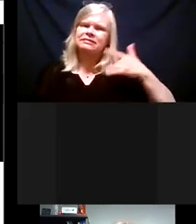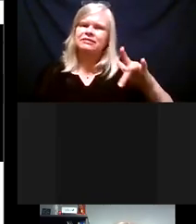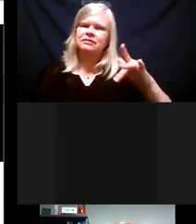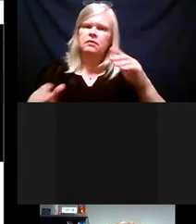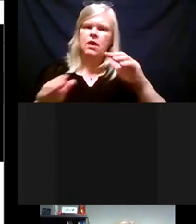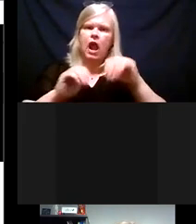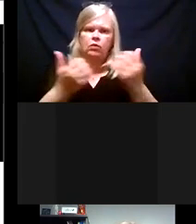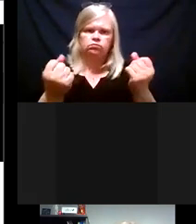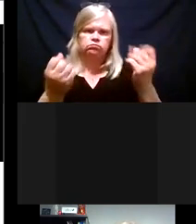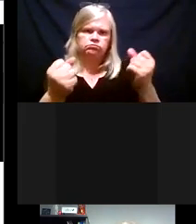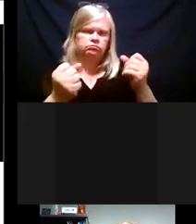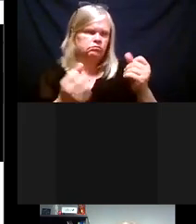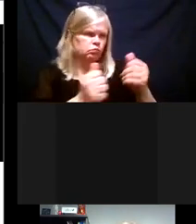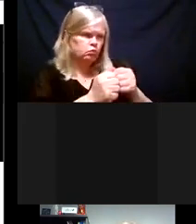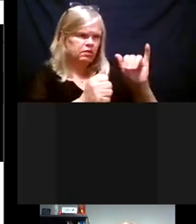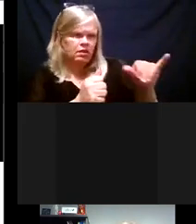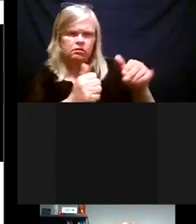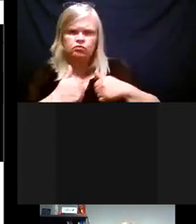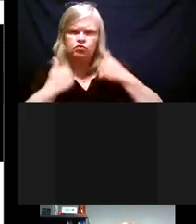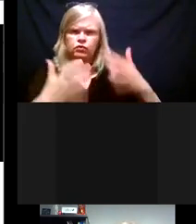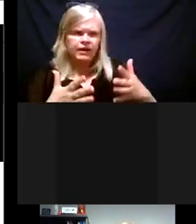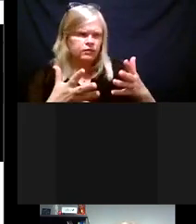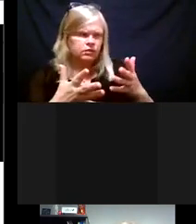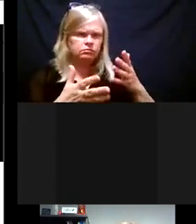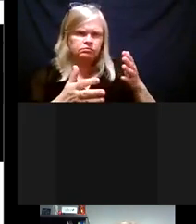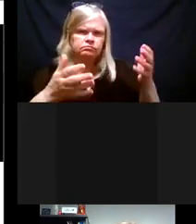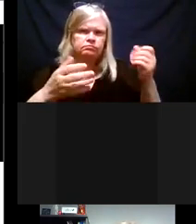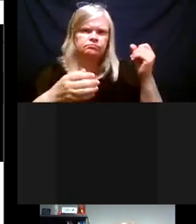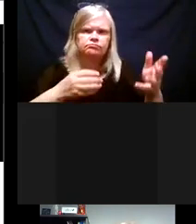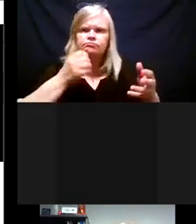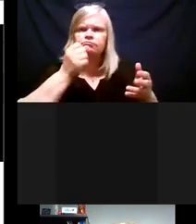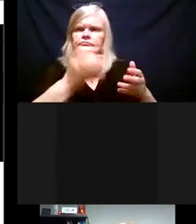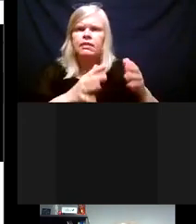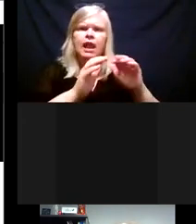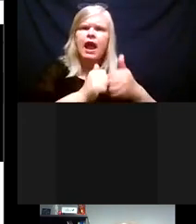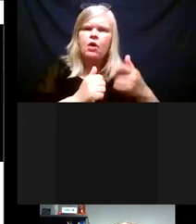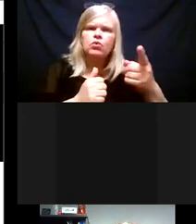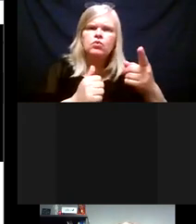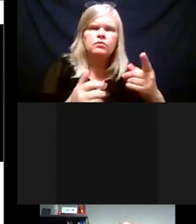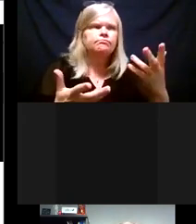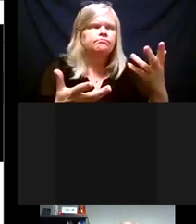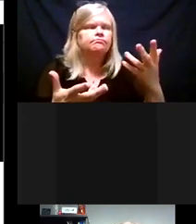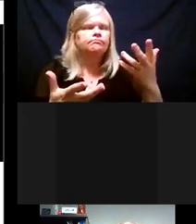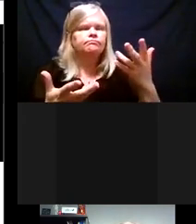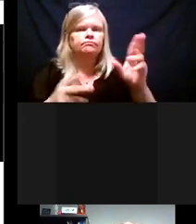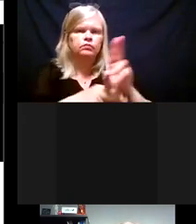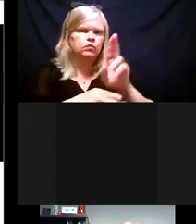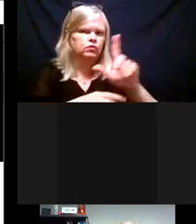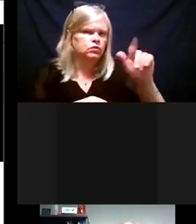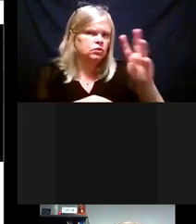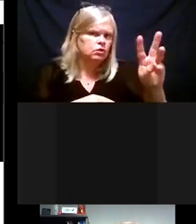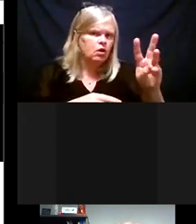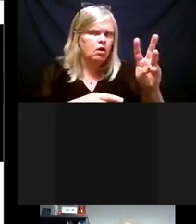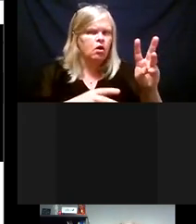SURVIVORS AND HOW YOU PUT THE LAW'S SORT OF FRAMEWORK OF